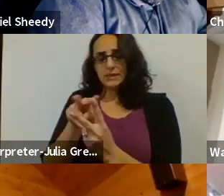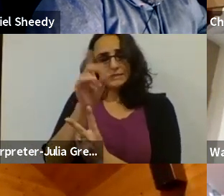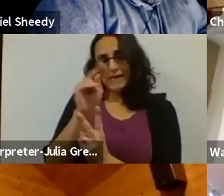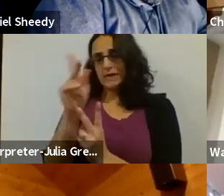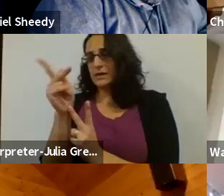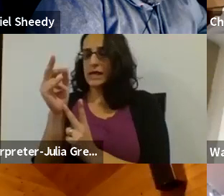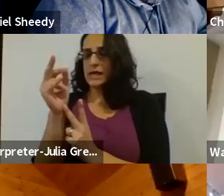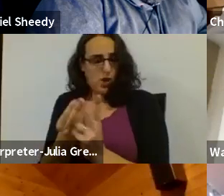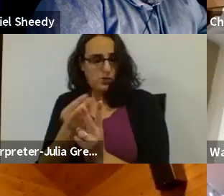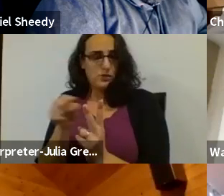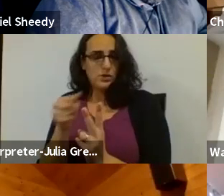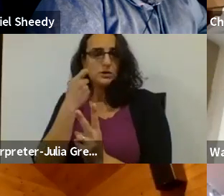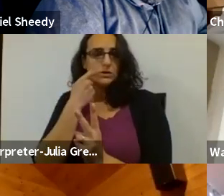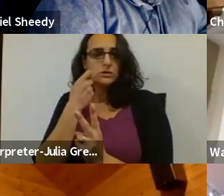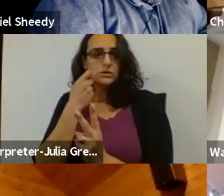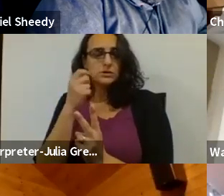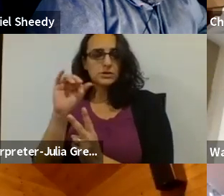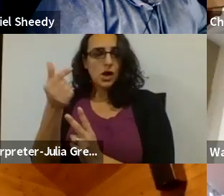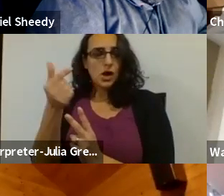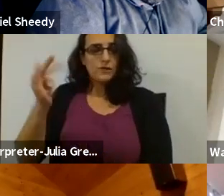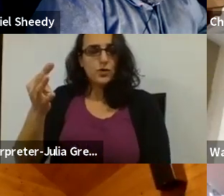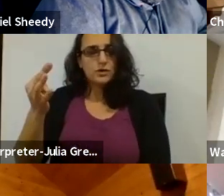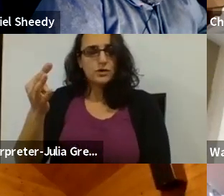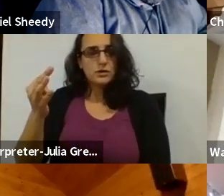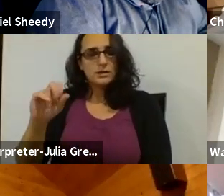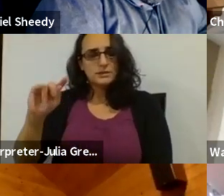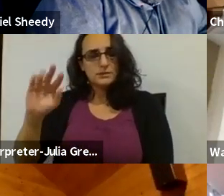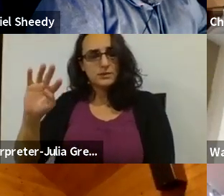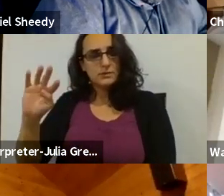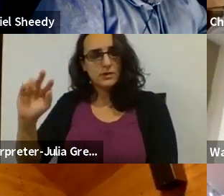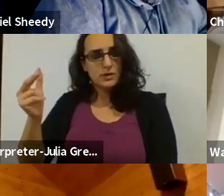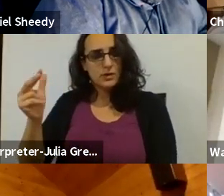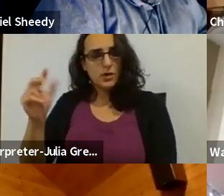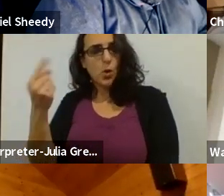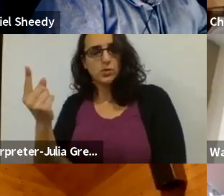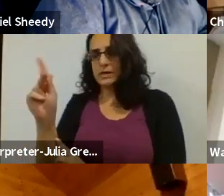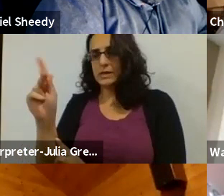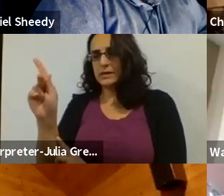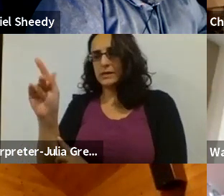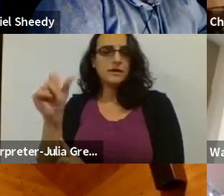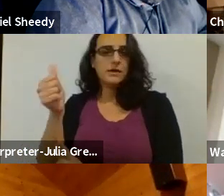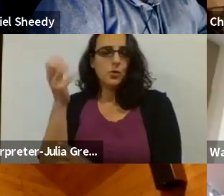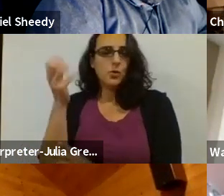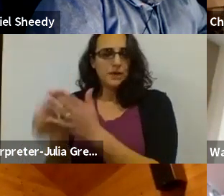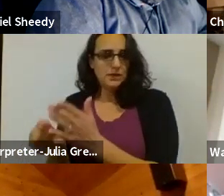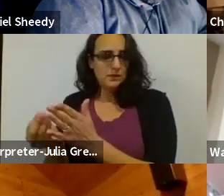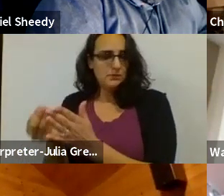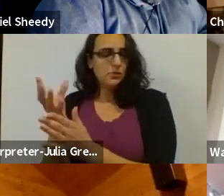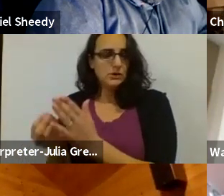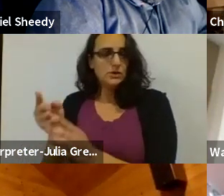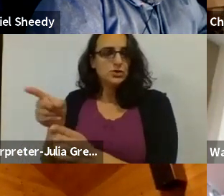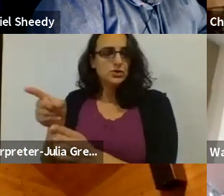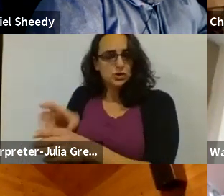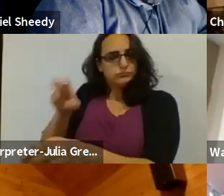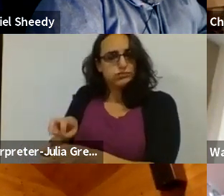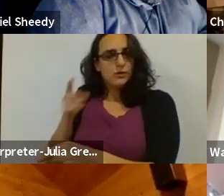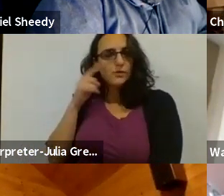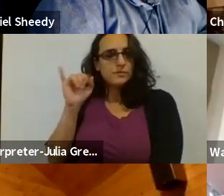Deniz Savas: It is made for the August 4 and the sep tember third meetings only Kathleen was not there. So show abstaining from that we can vote on that as a group with her abstaining. Okay.